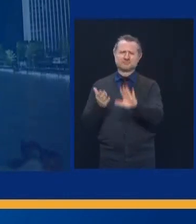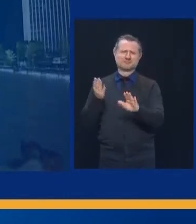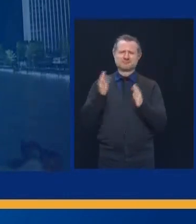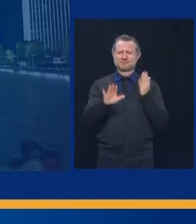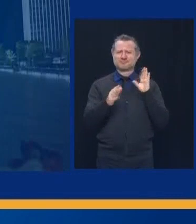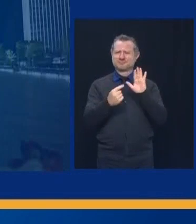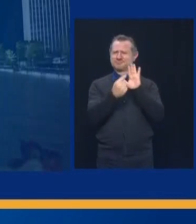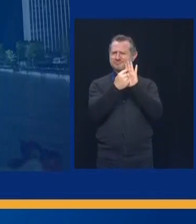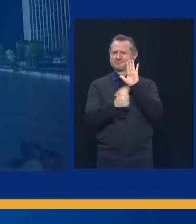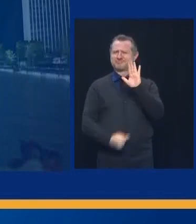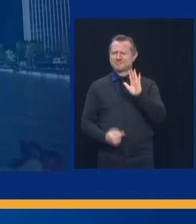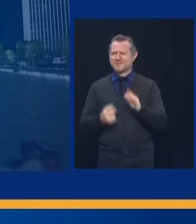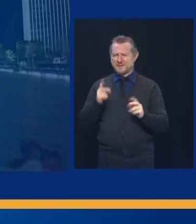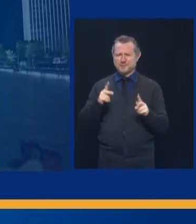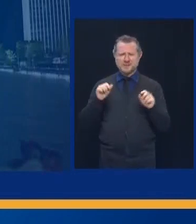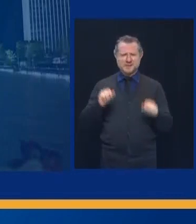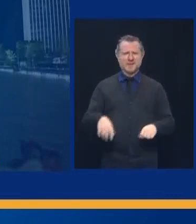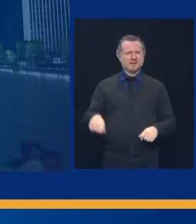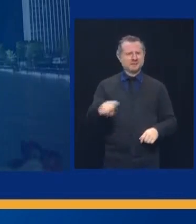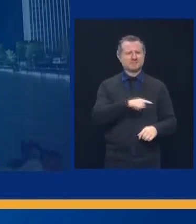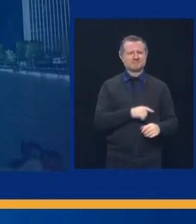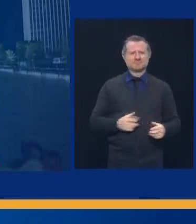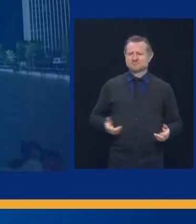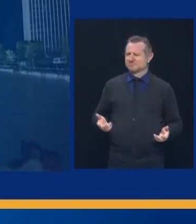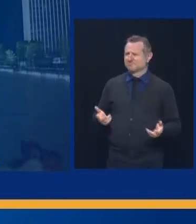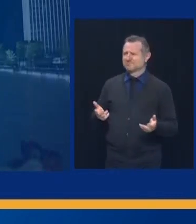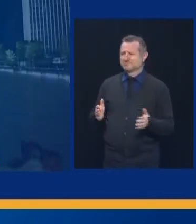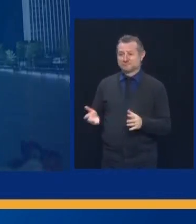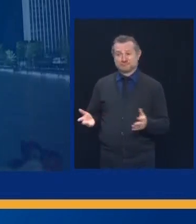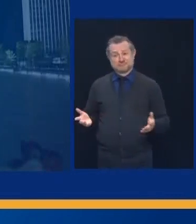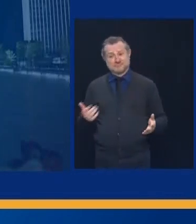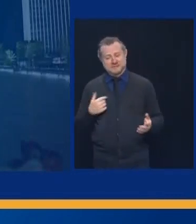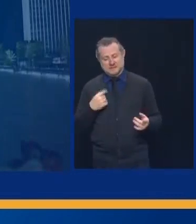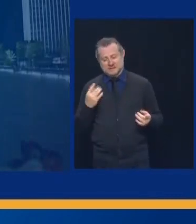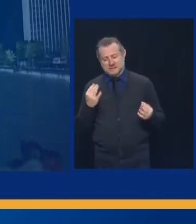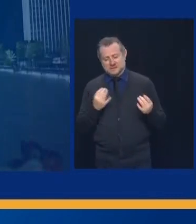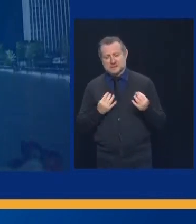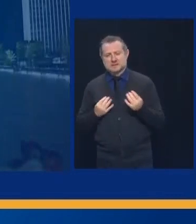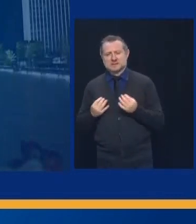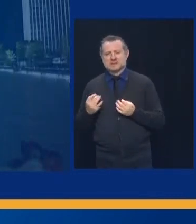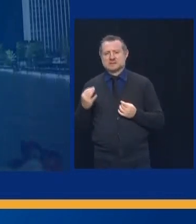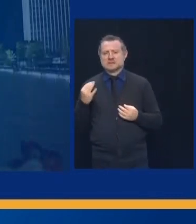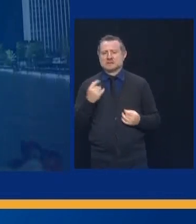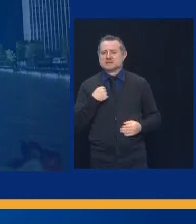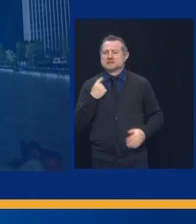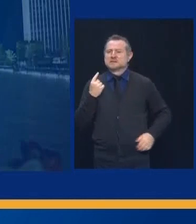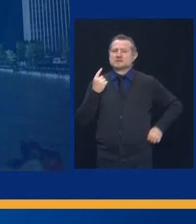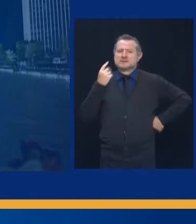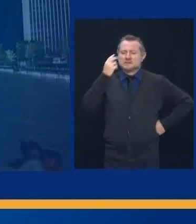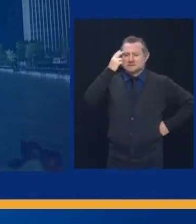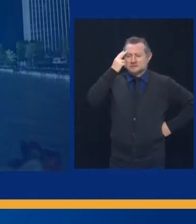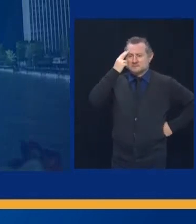ABOUT 160,000 LIVES, AND -- WE HAVE EVIDENCE AND WE HAVE FACTS AND WE KNOW THAT PEOPLE WILL DO